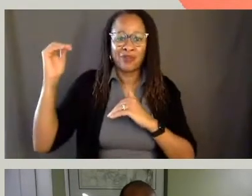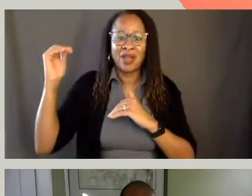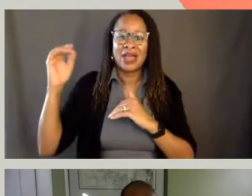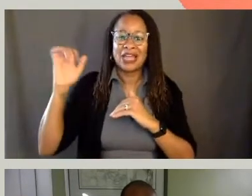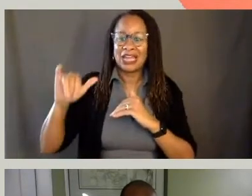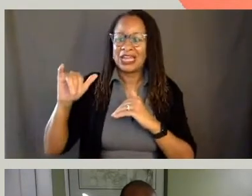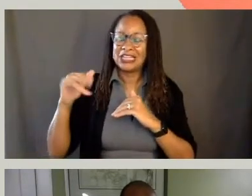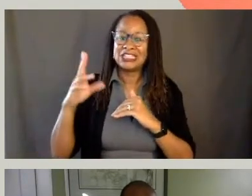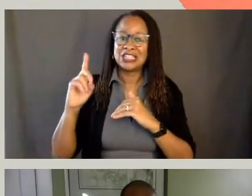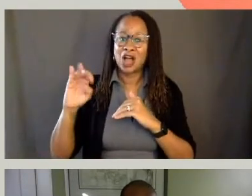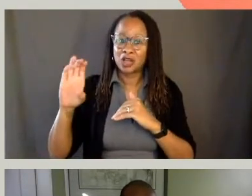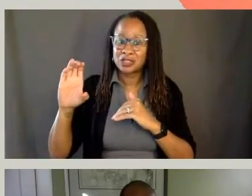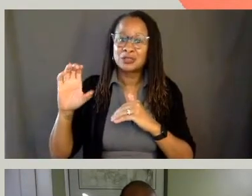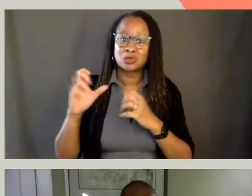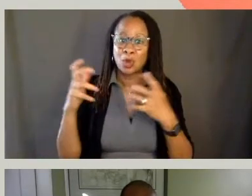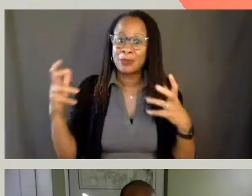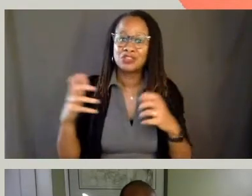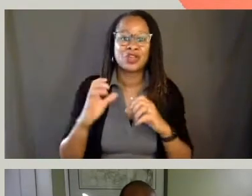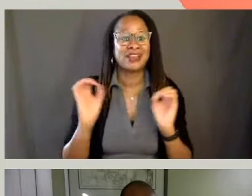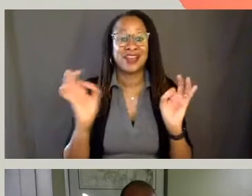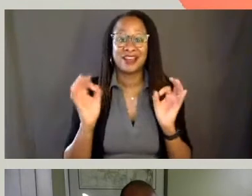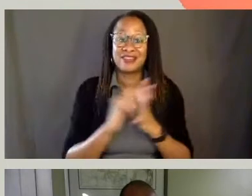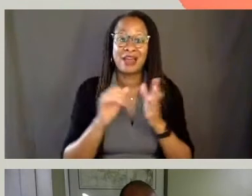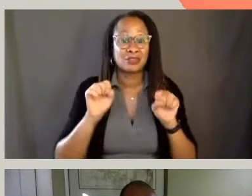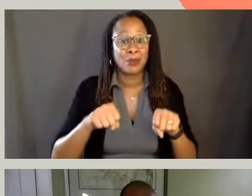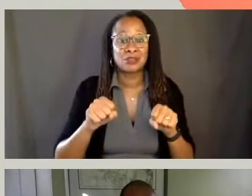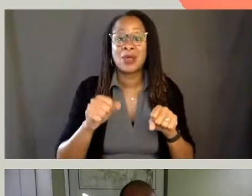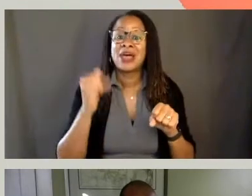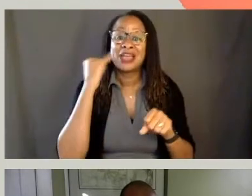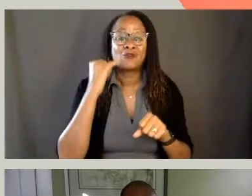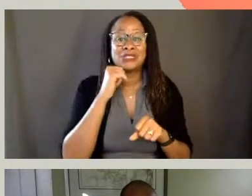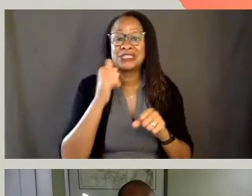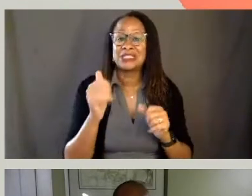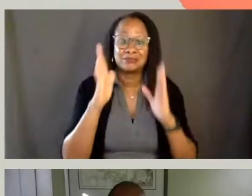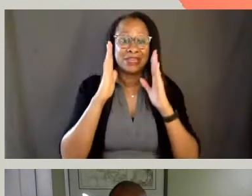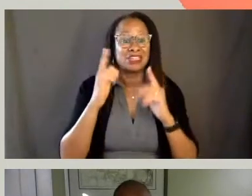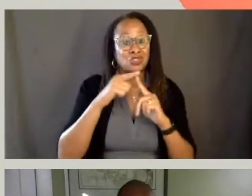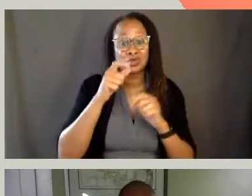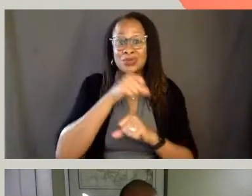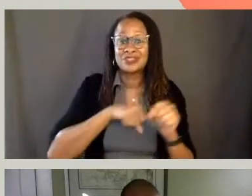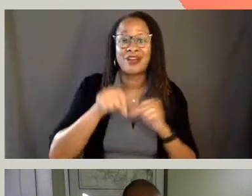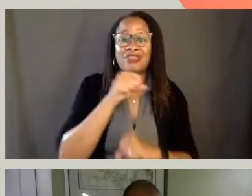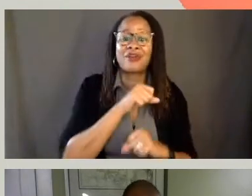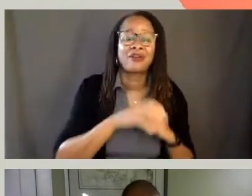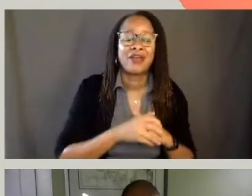And none of this would have been possible if we didn't listen to each other. And just to let you know what kind of